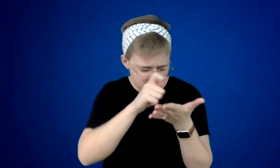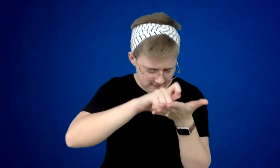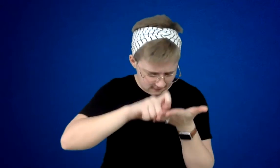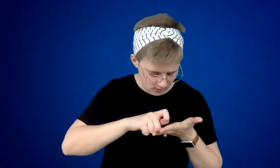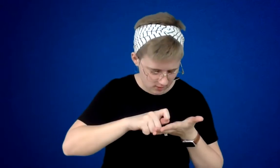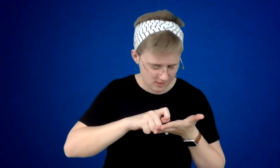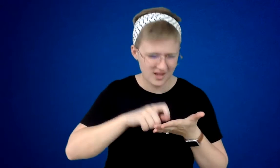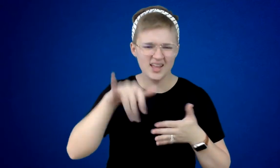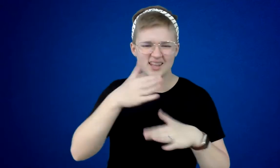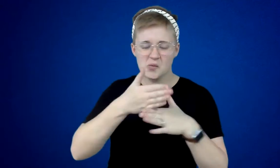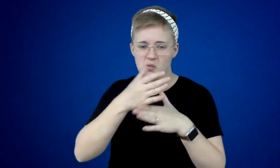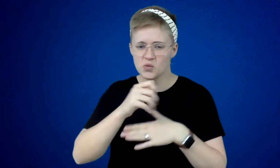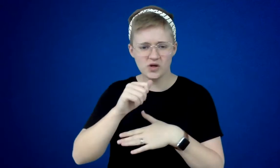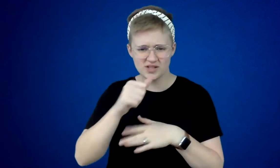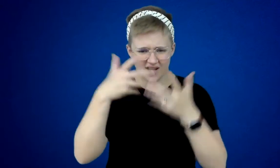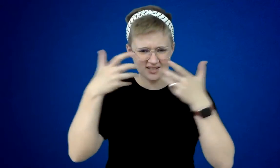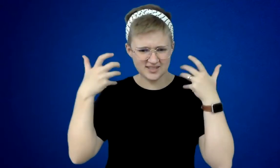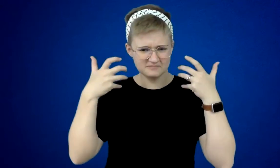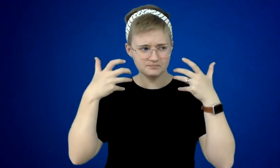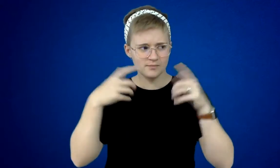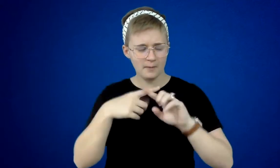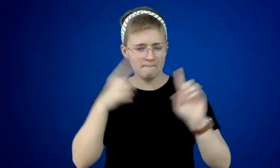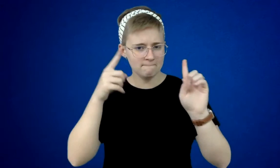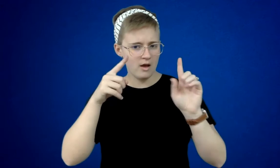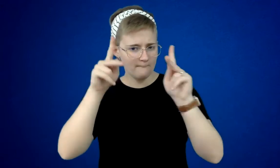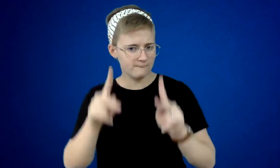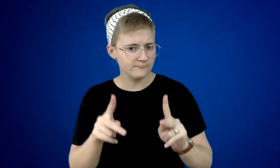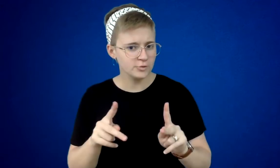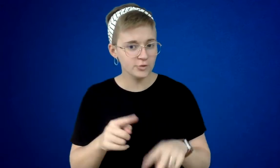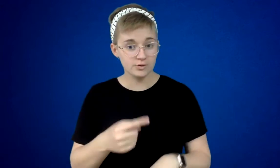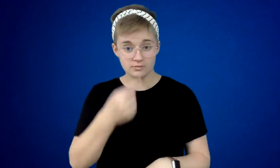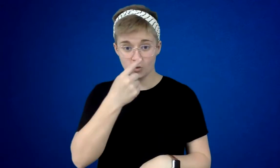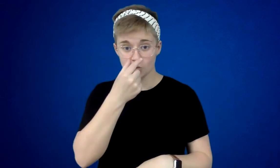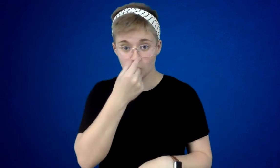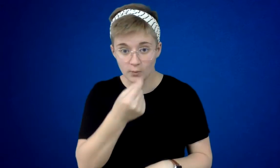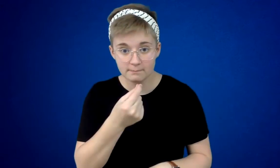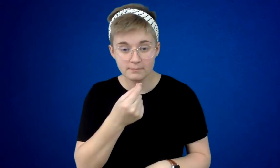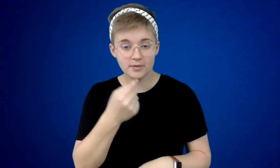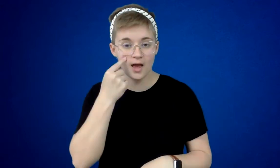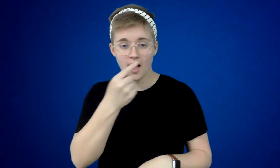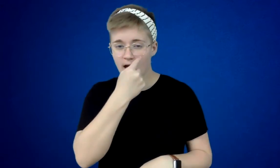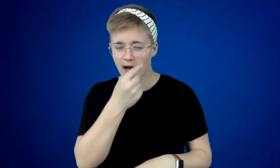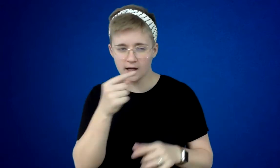with a sharp nose and small eyes and skinny legs. It wasn’t until he started working on the